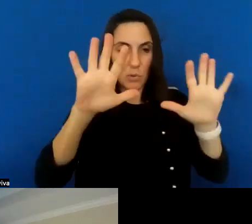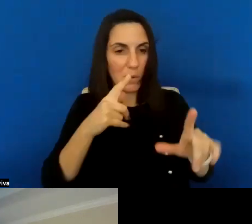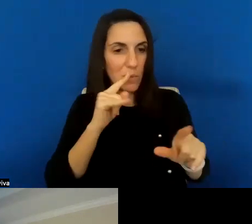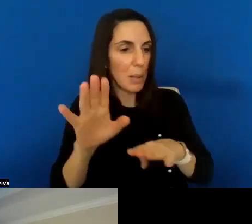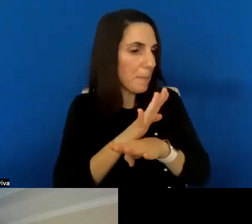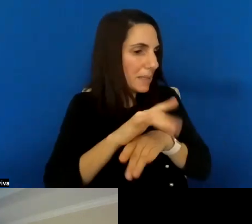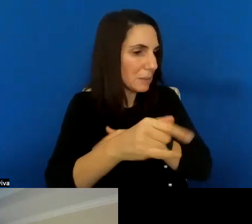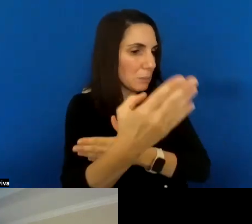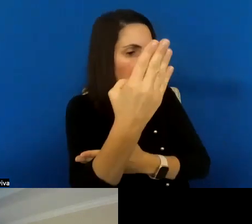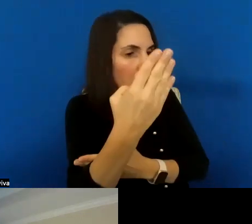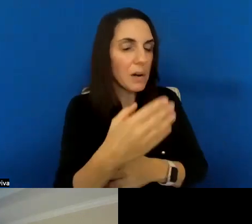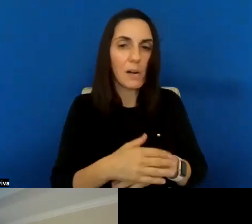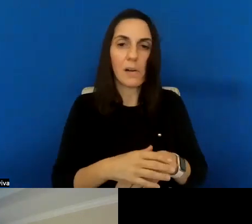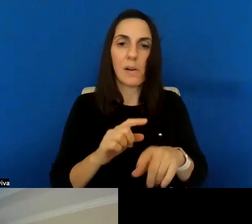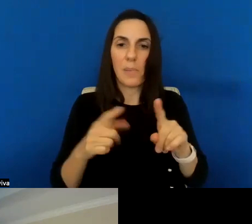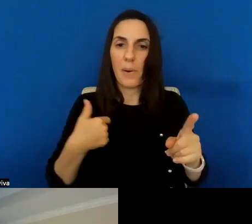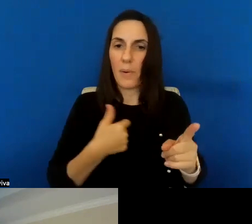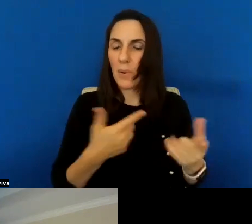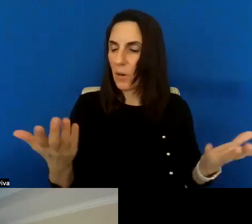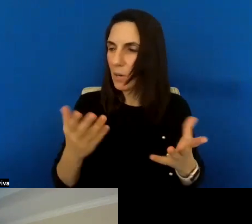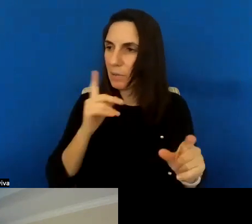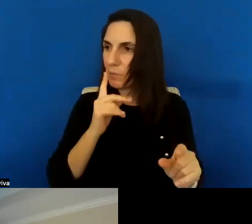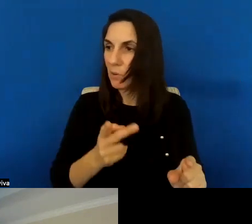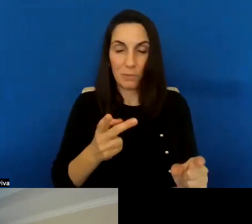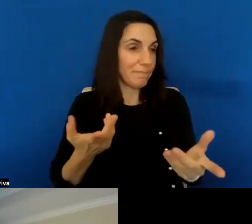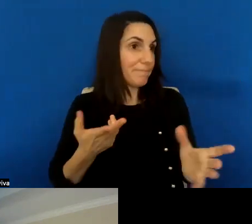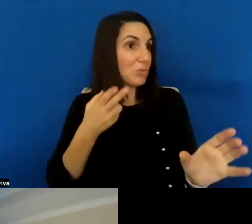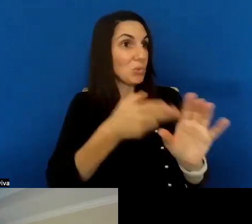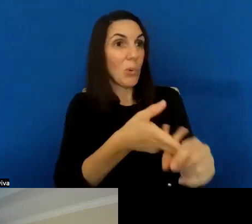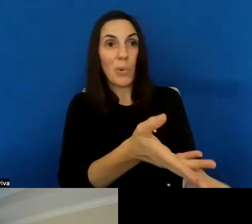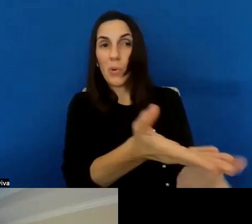but we're here to join everybody, and, you know, talk a little bit more about able United